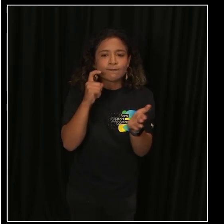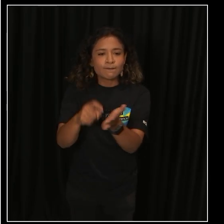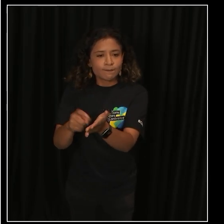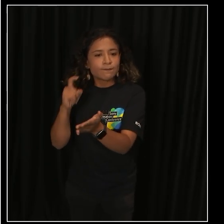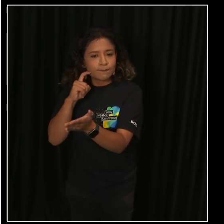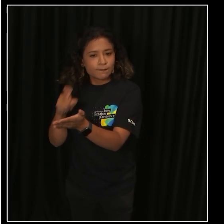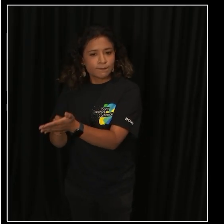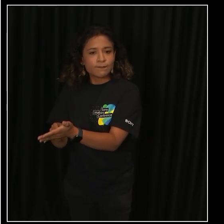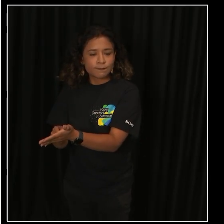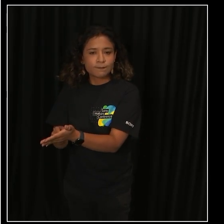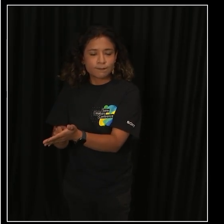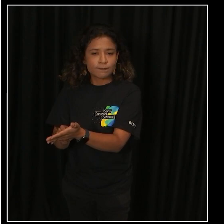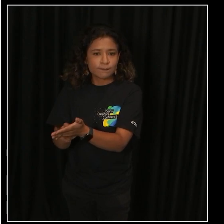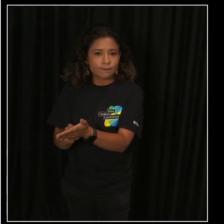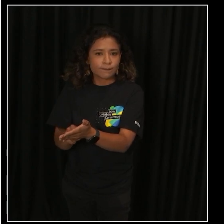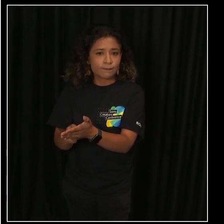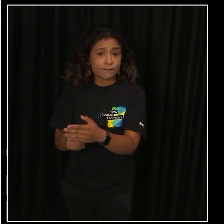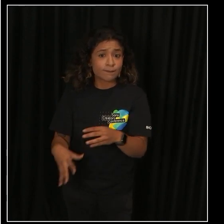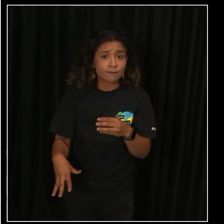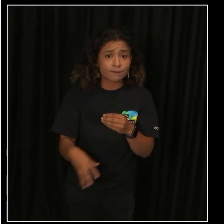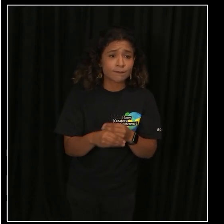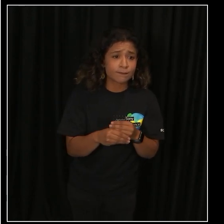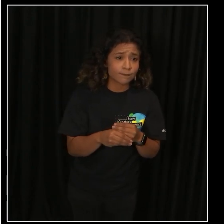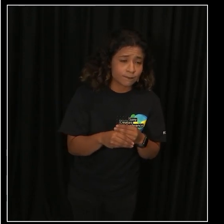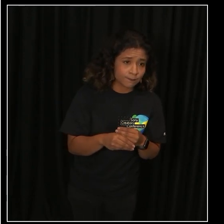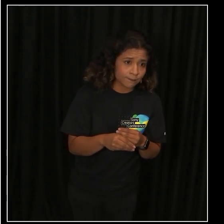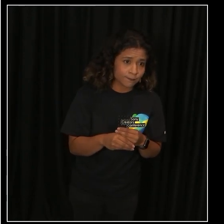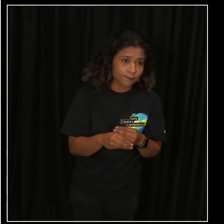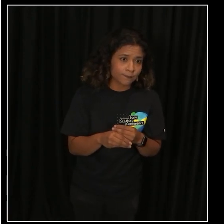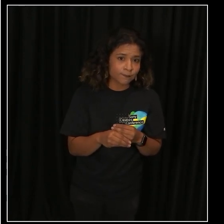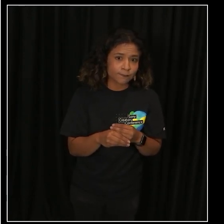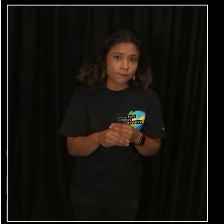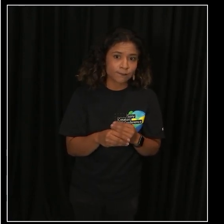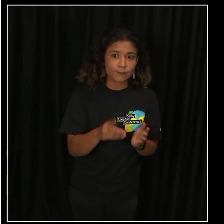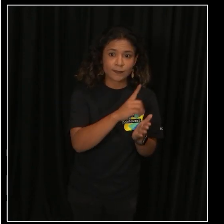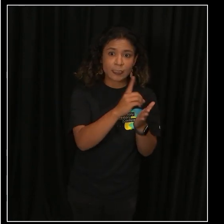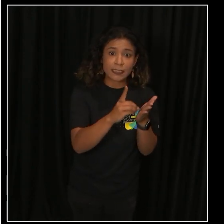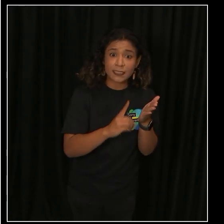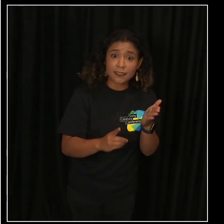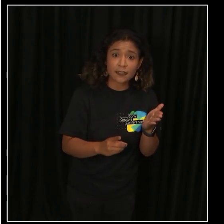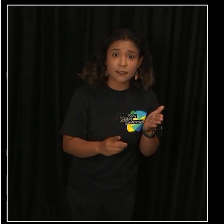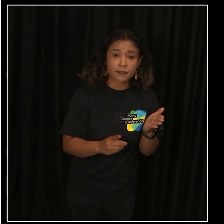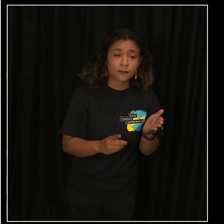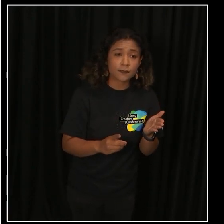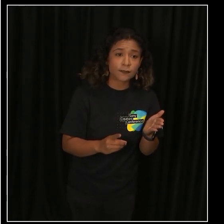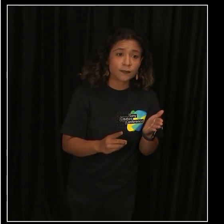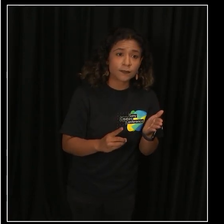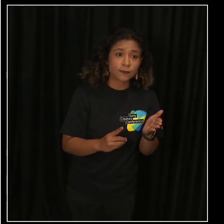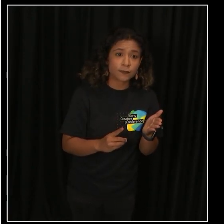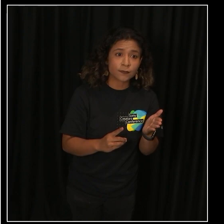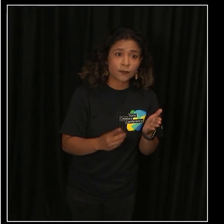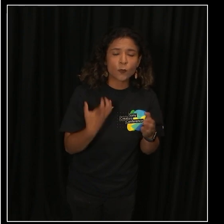In addition that, really design to include reflection,